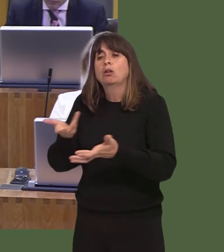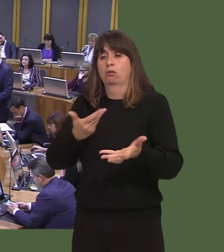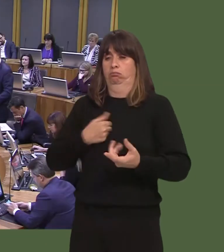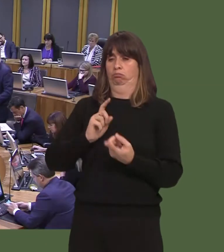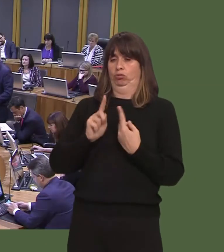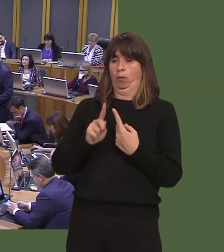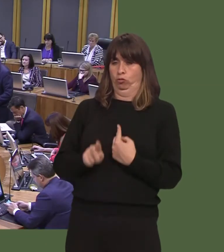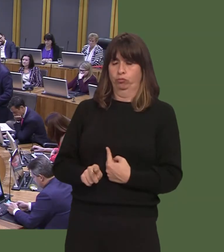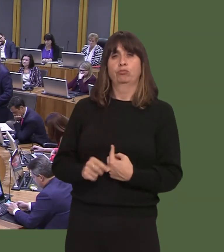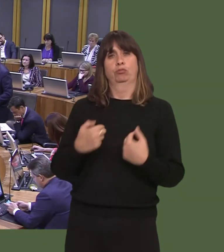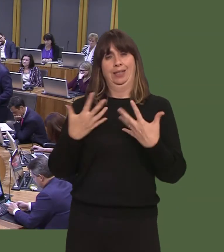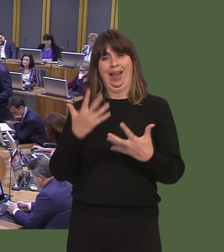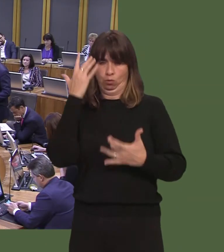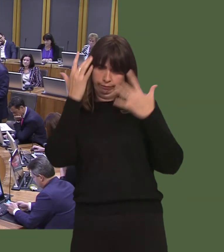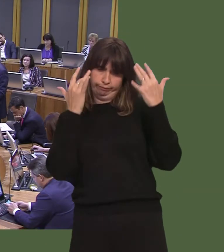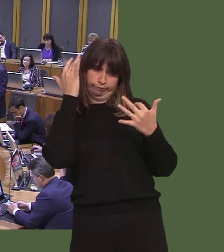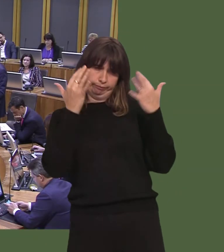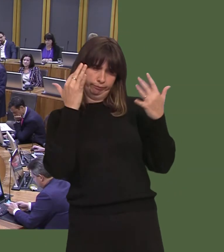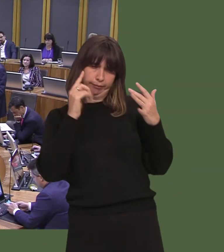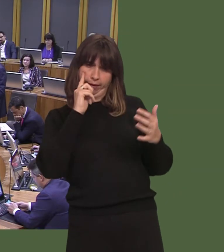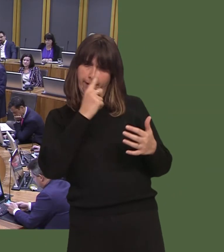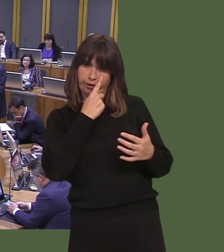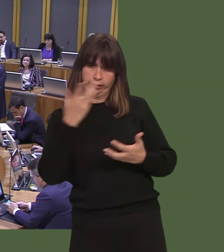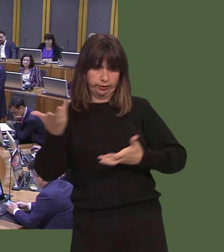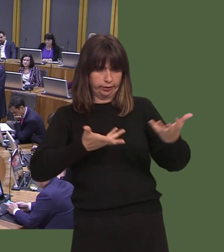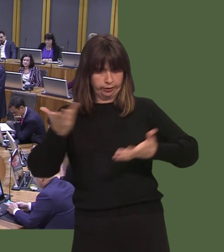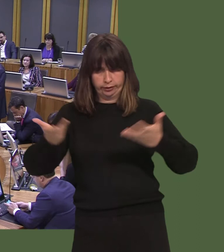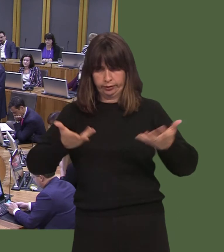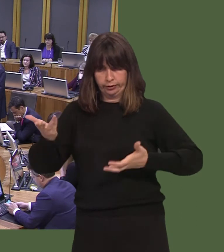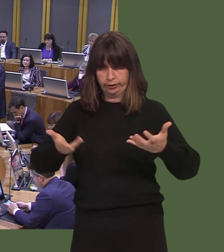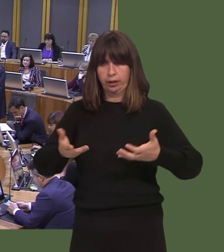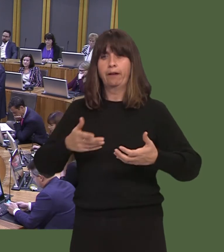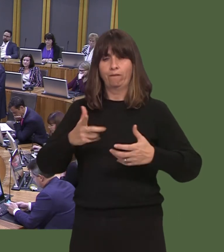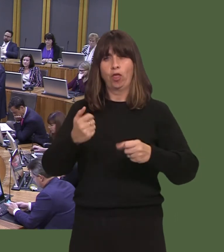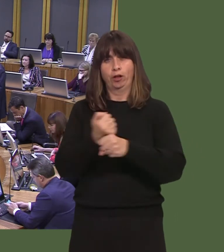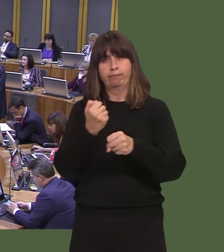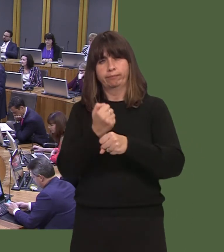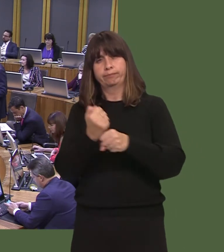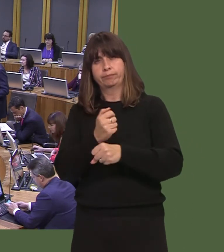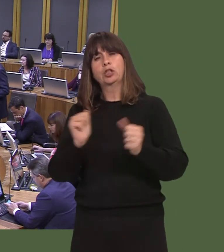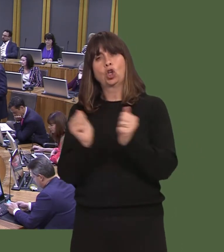are currently considering the evidence presented for the development consent order application.